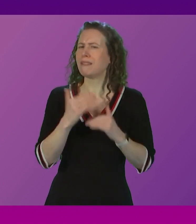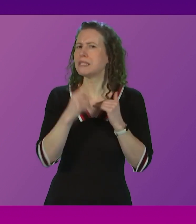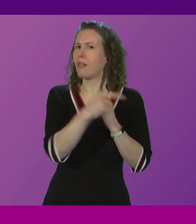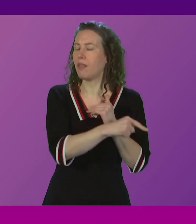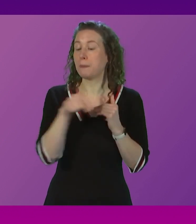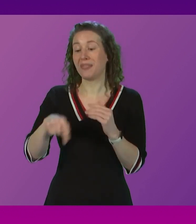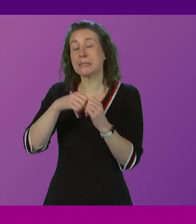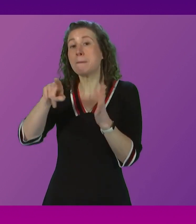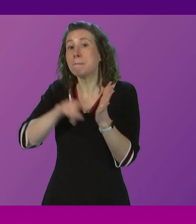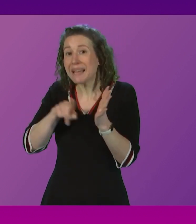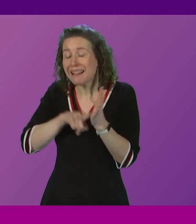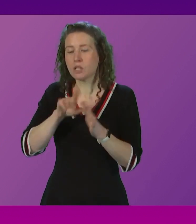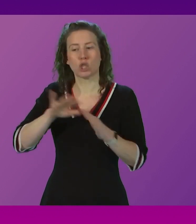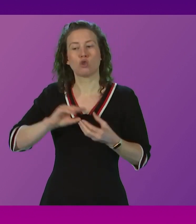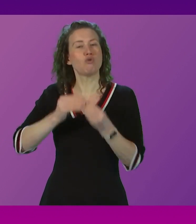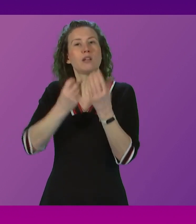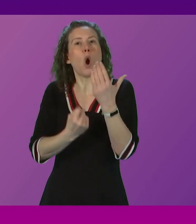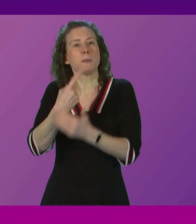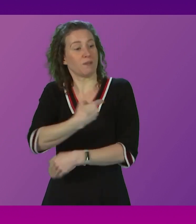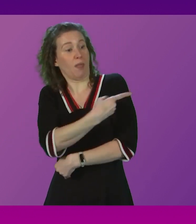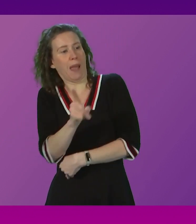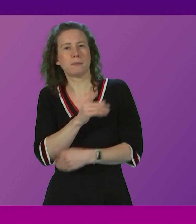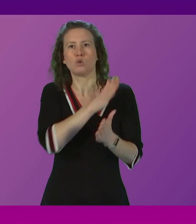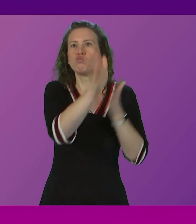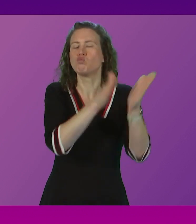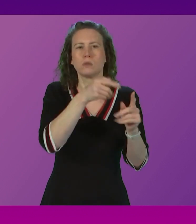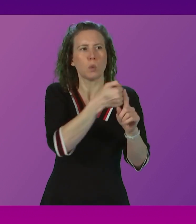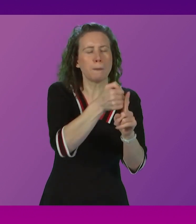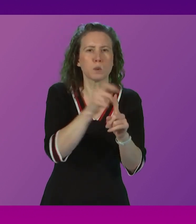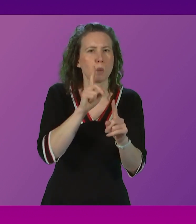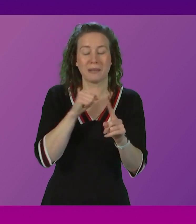bill that creates the opportunities for them to do so. Those opportunities unfortunately